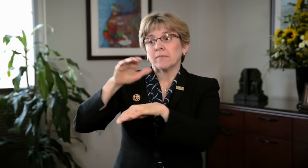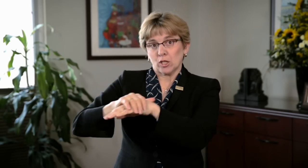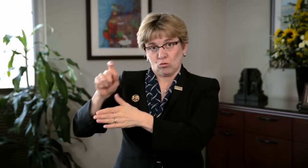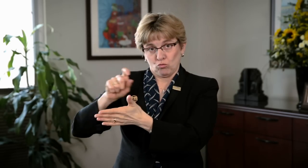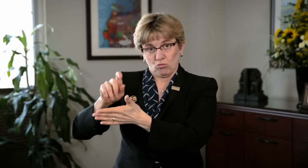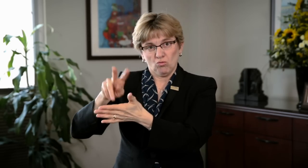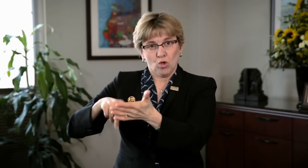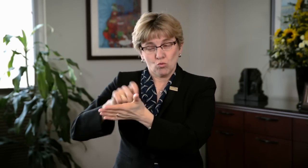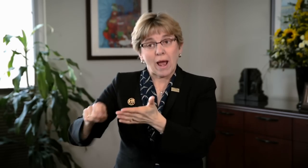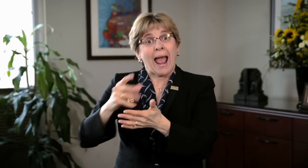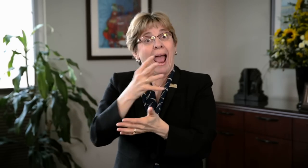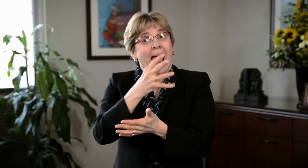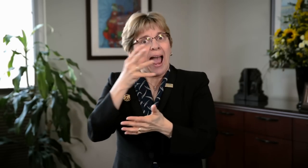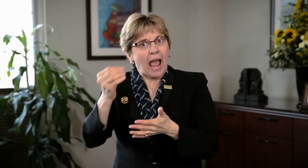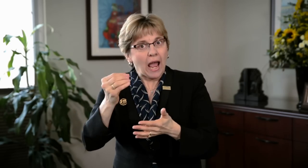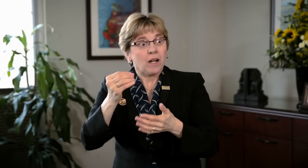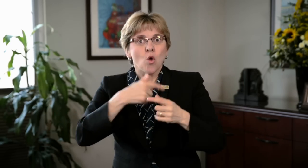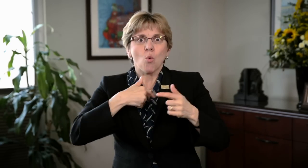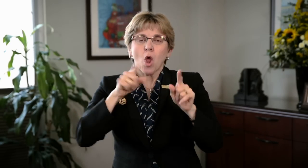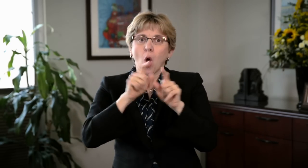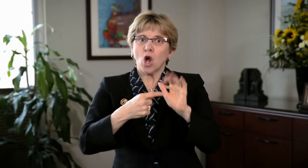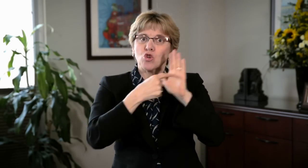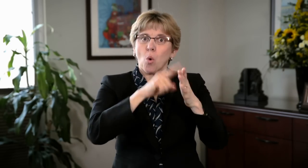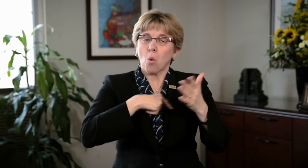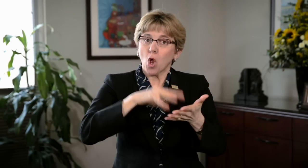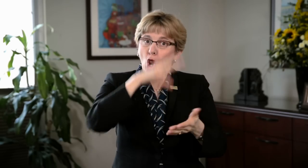We also can show what we've learned through signing too.